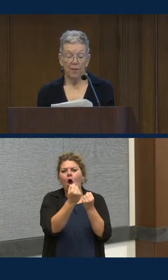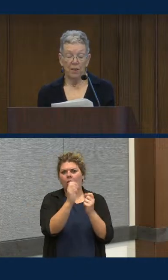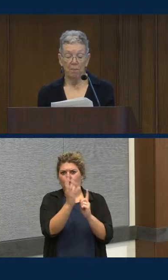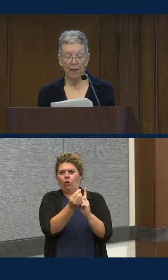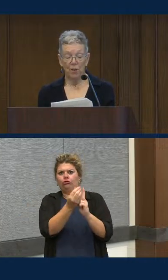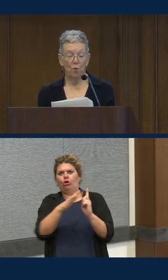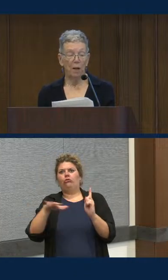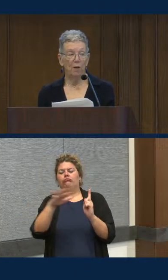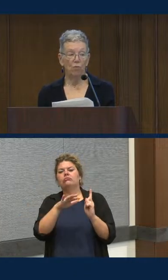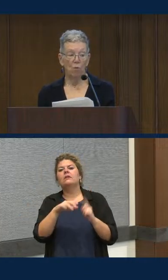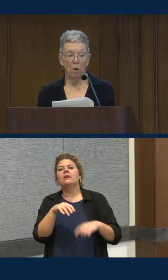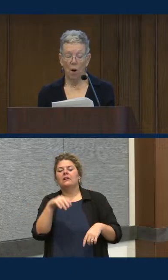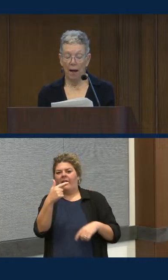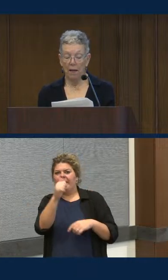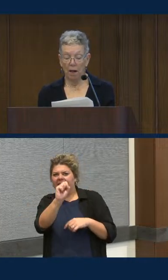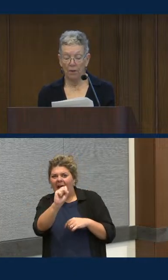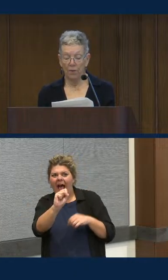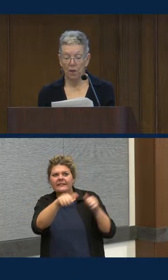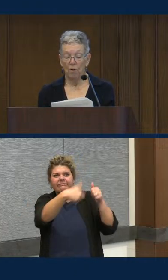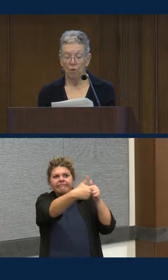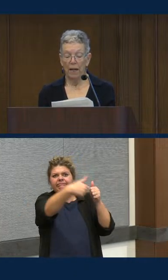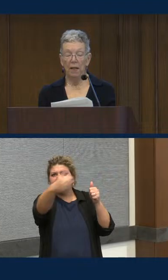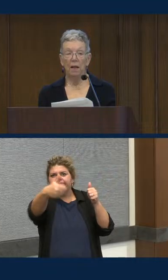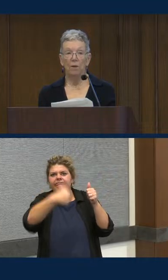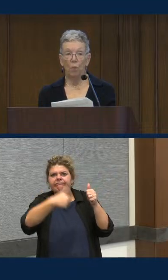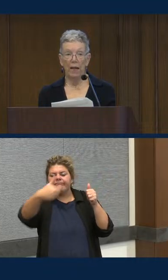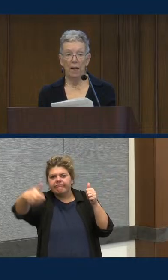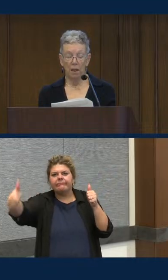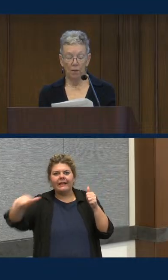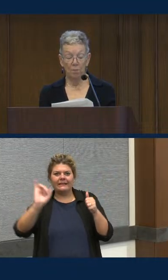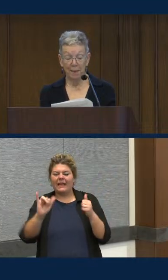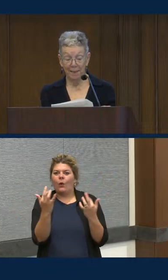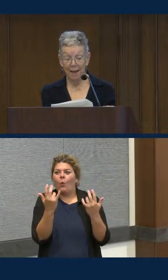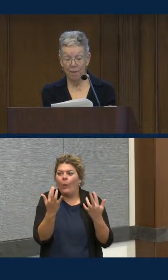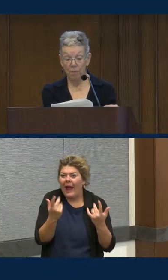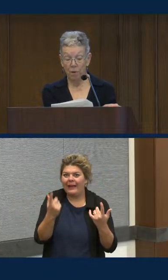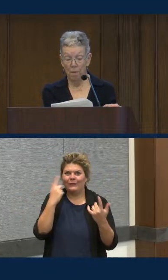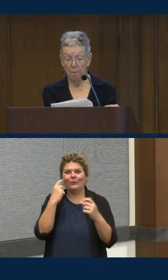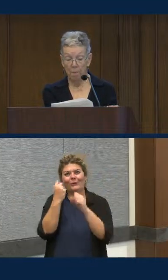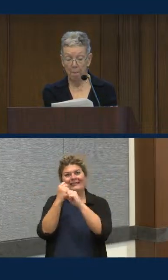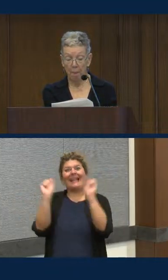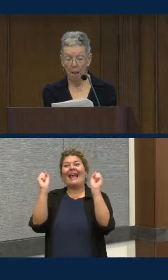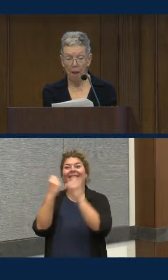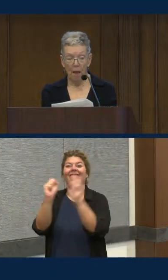robo-icons, ready and waiting to be saved.